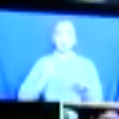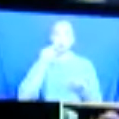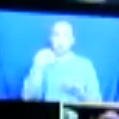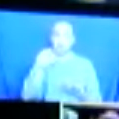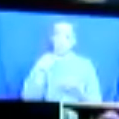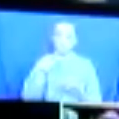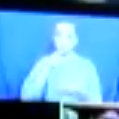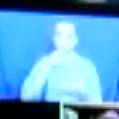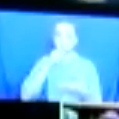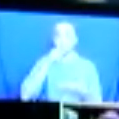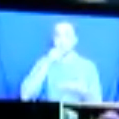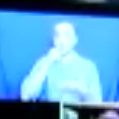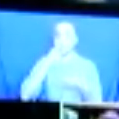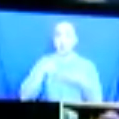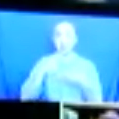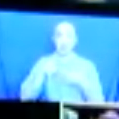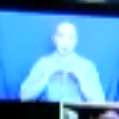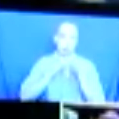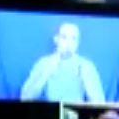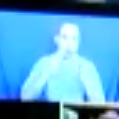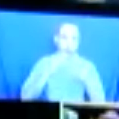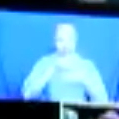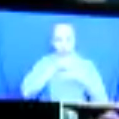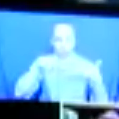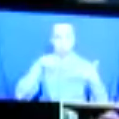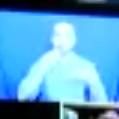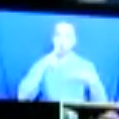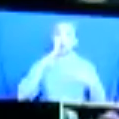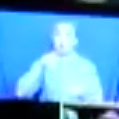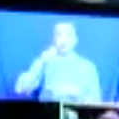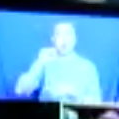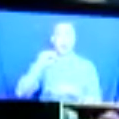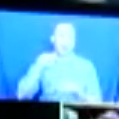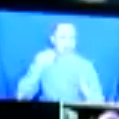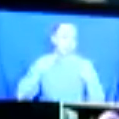THIS IS A LETTER OPENER AURA PEN -- OR A PEN.